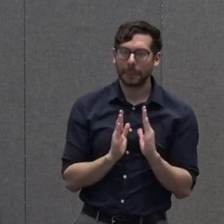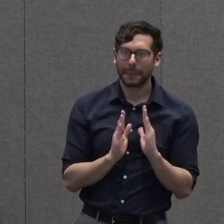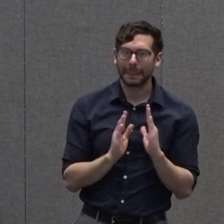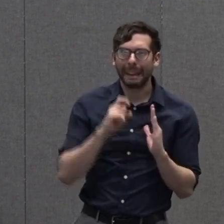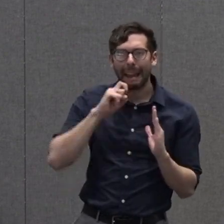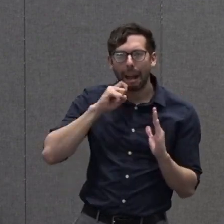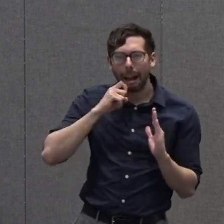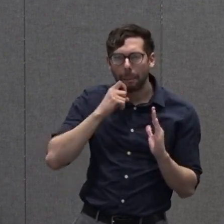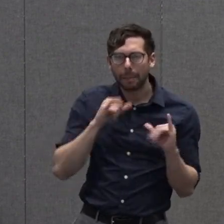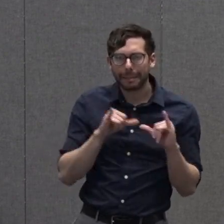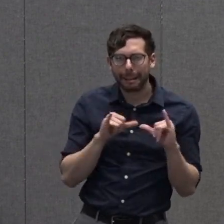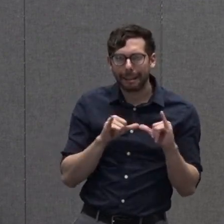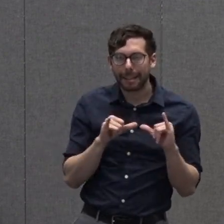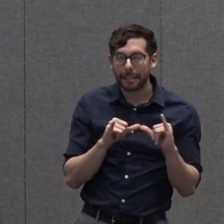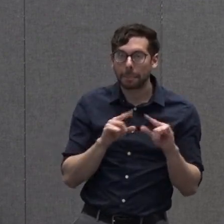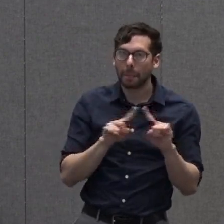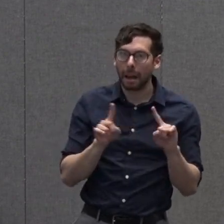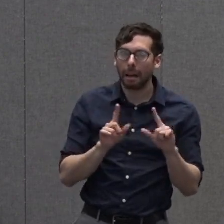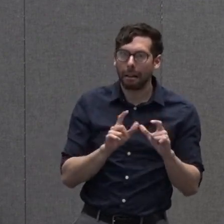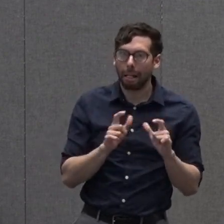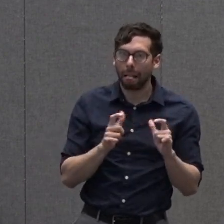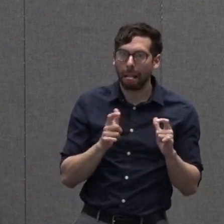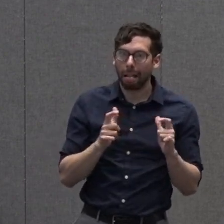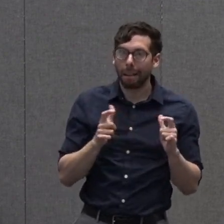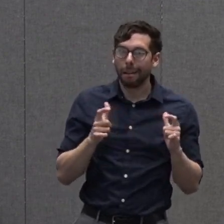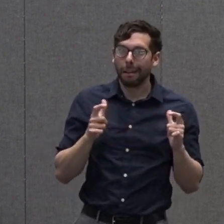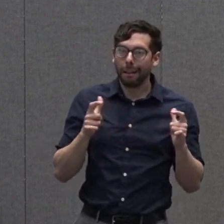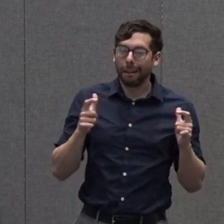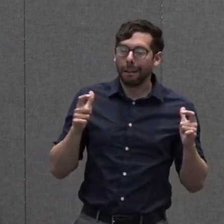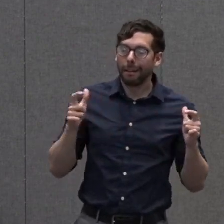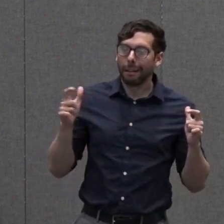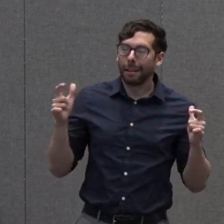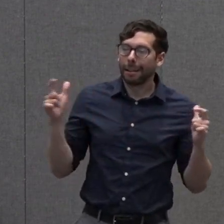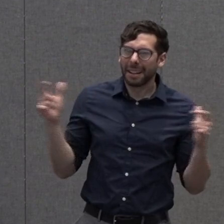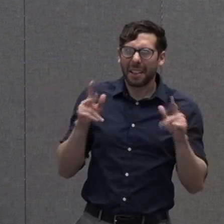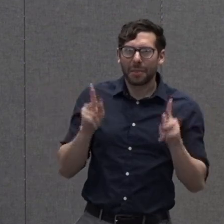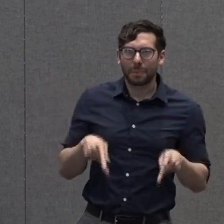And for that reason we don't suggest this type of tortoise